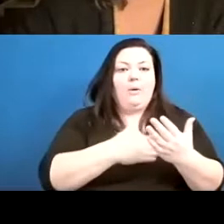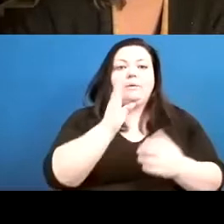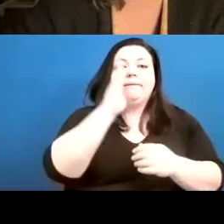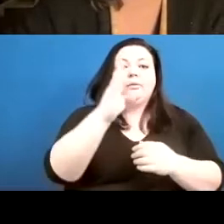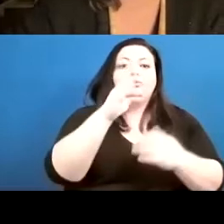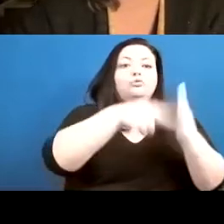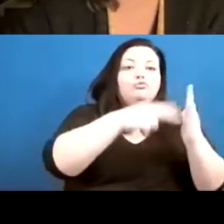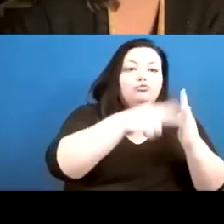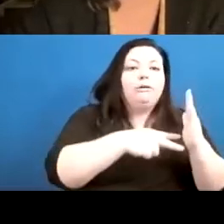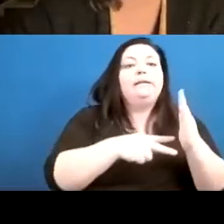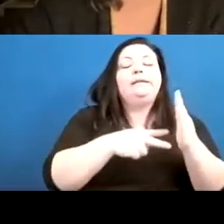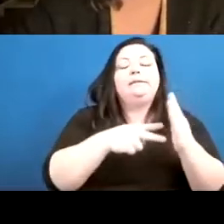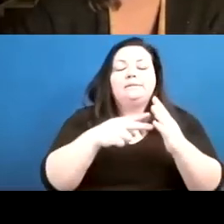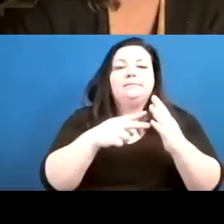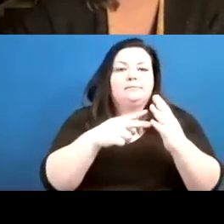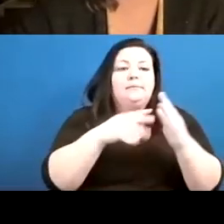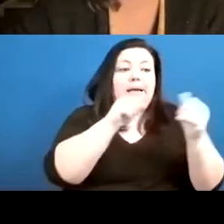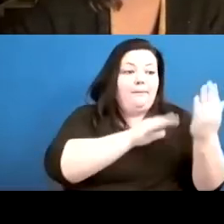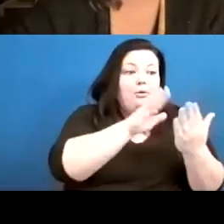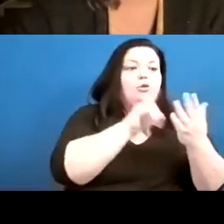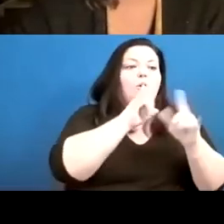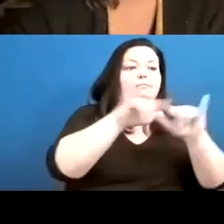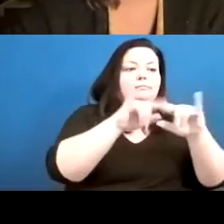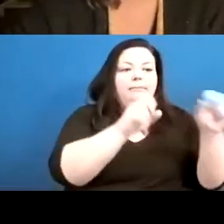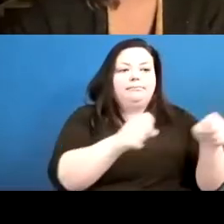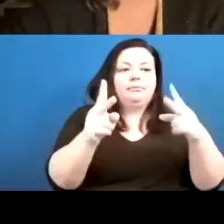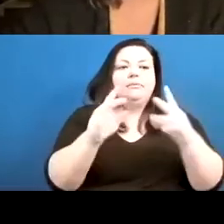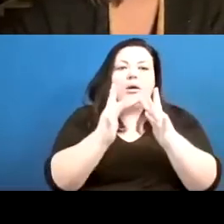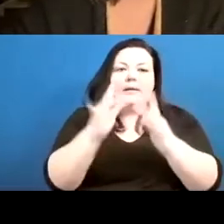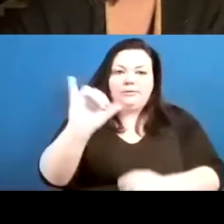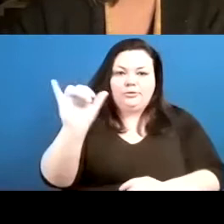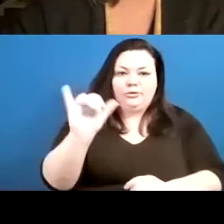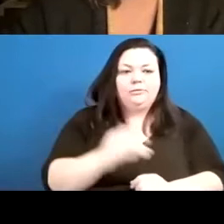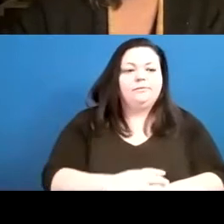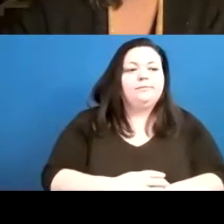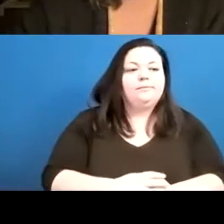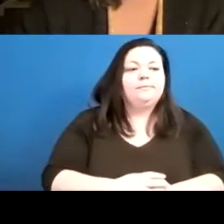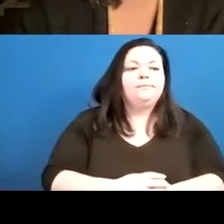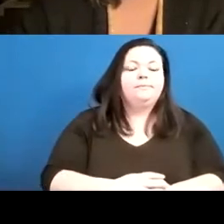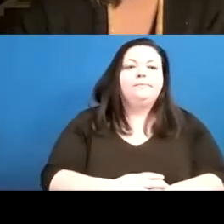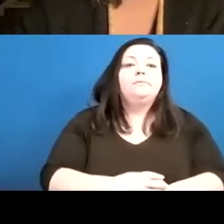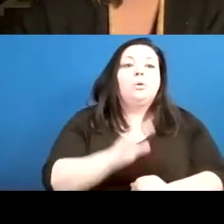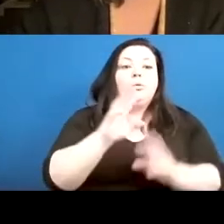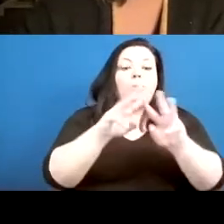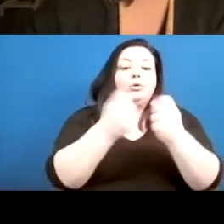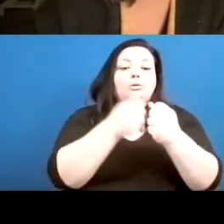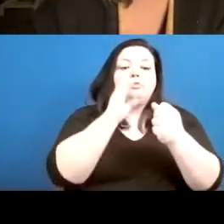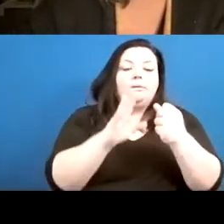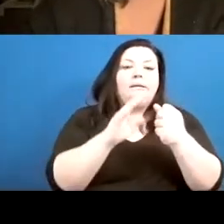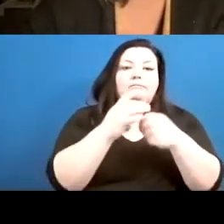are simultaneously cast online so workshops will be available on our youtube channel after a one month period where they're